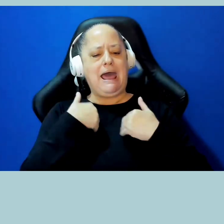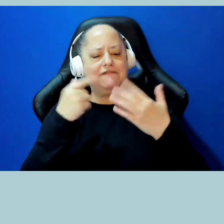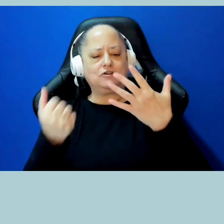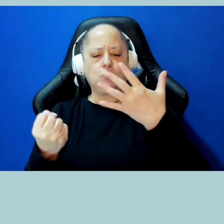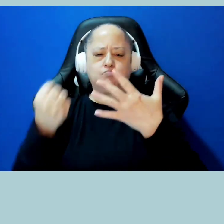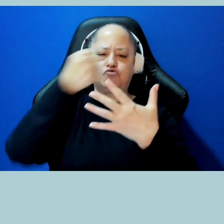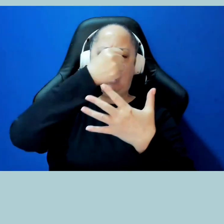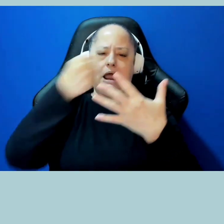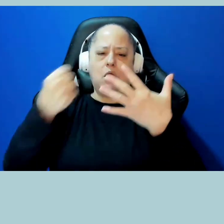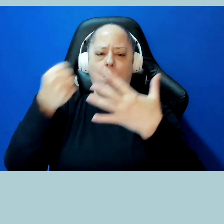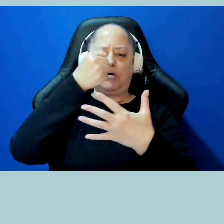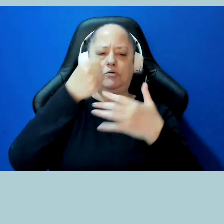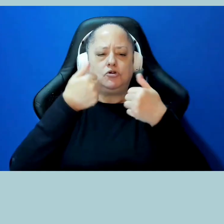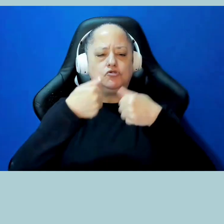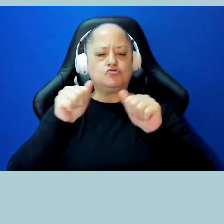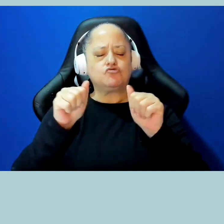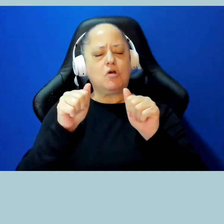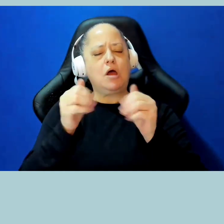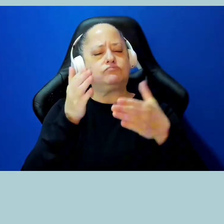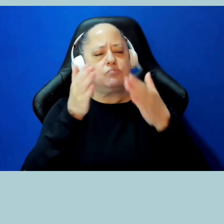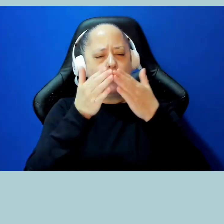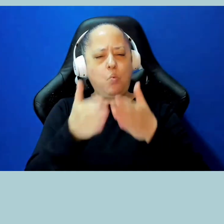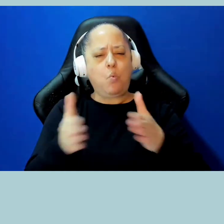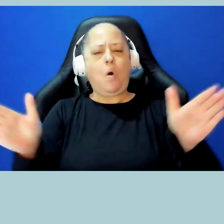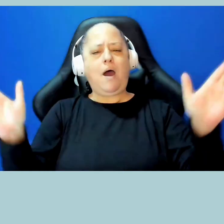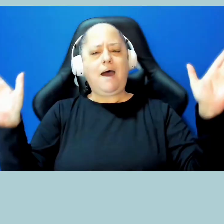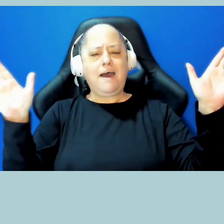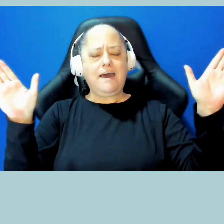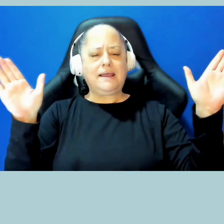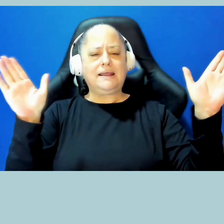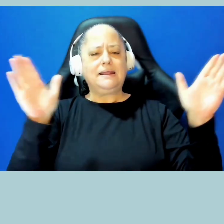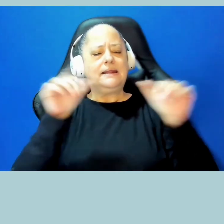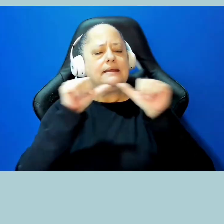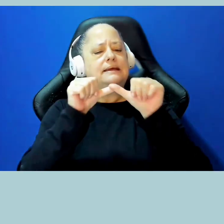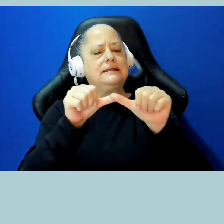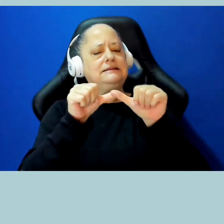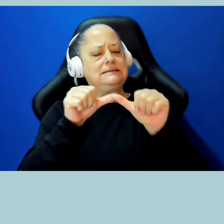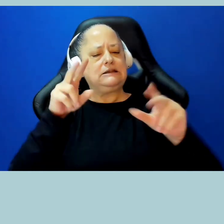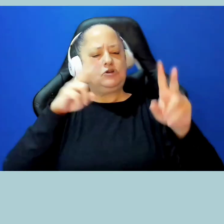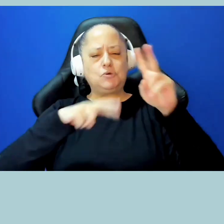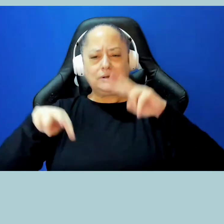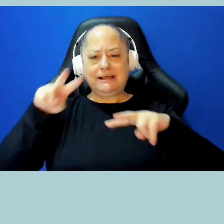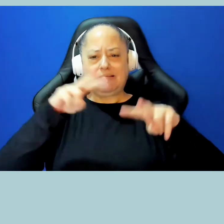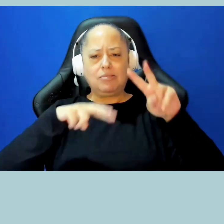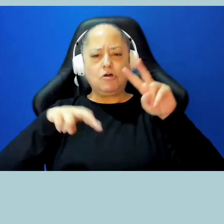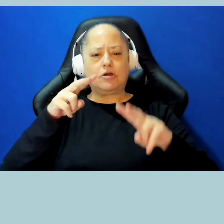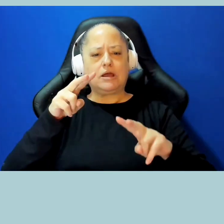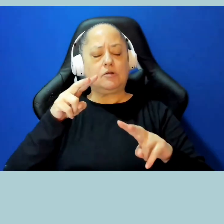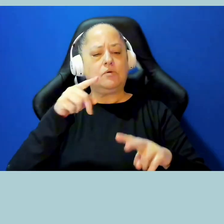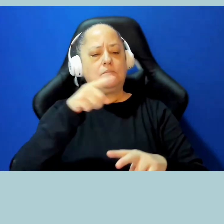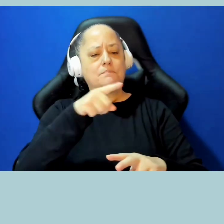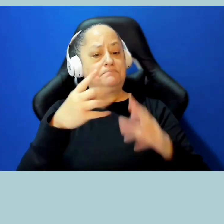trying to cast as wide a net as possible and then continually look at are we are there gaps are we missing